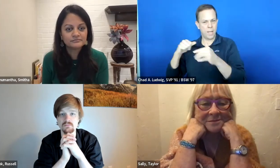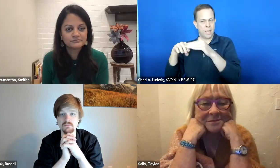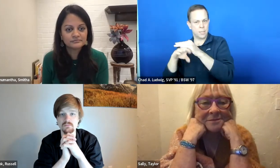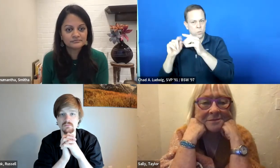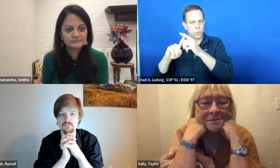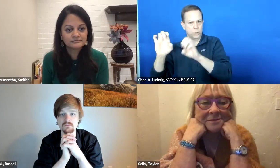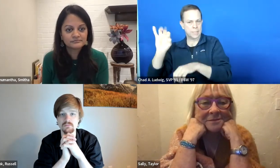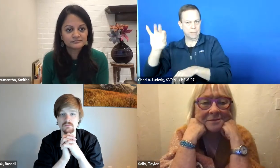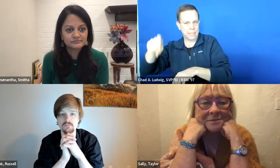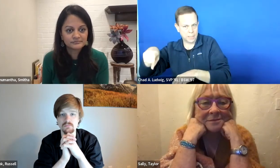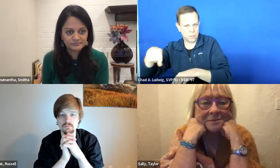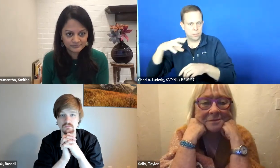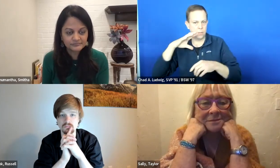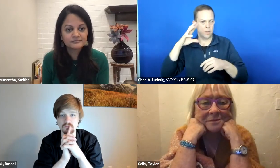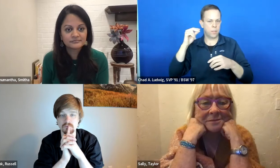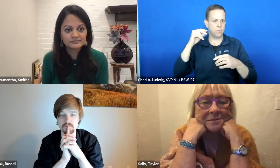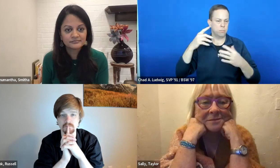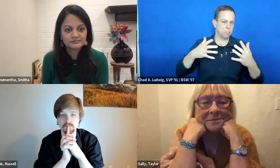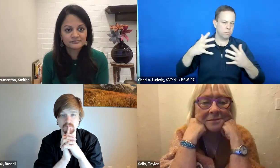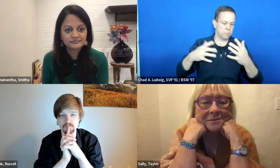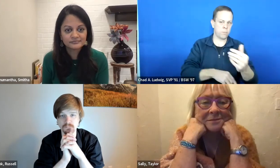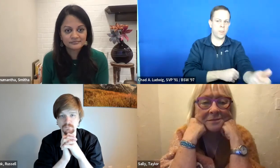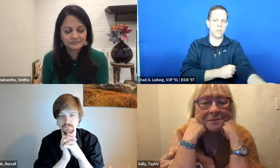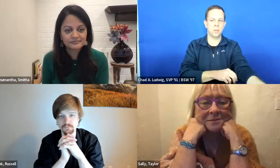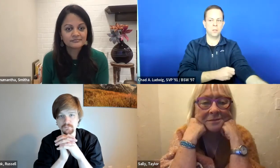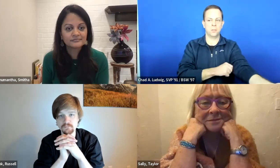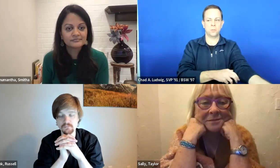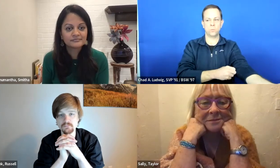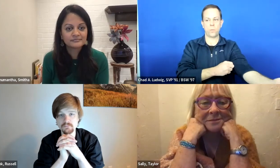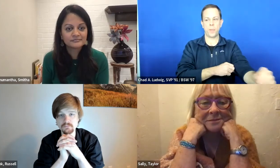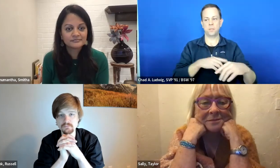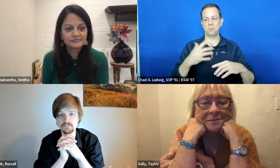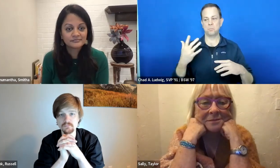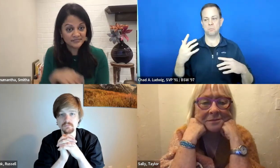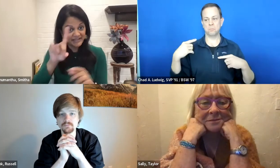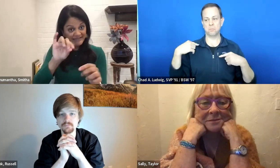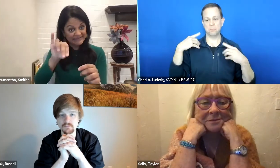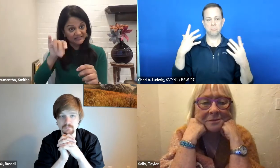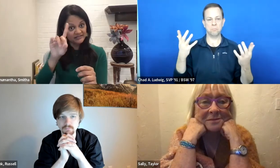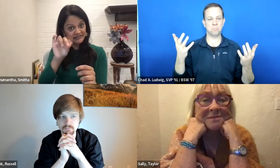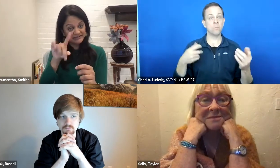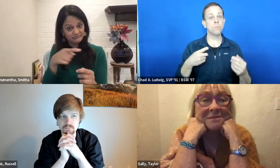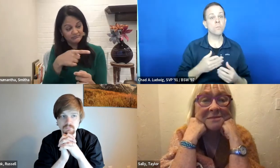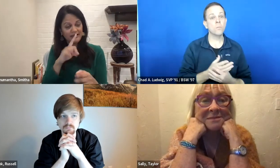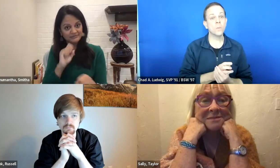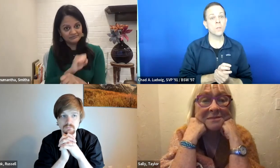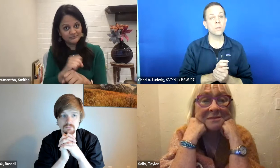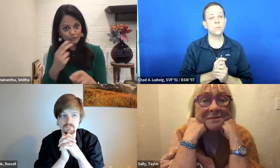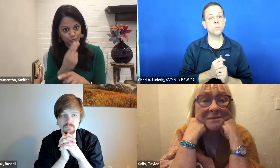and I want her be able to have, you know, access to an emergency team, an emergency response team, if something were to happen.